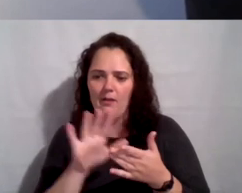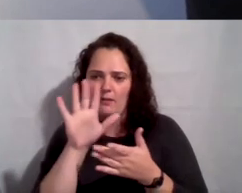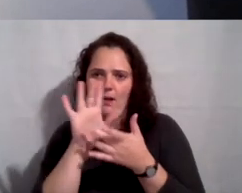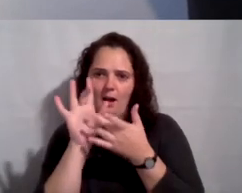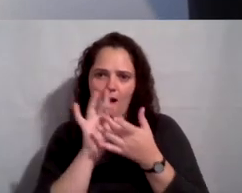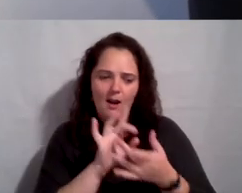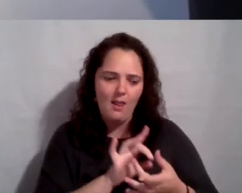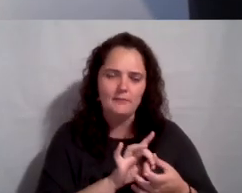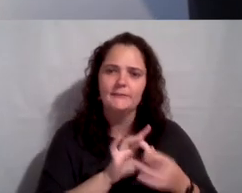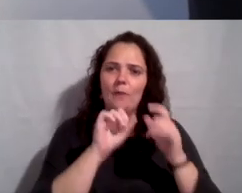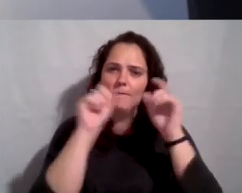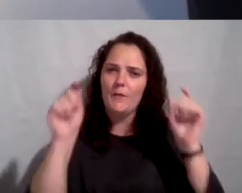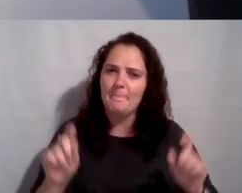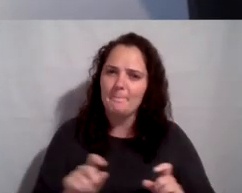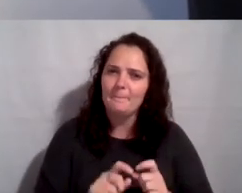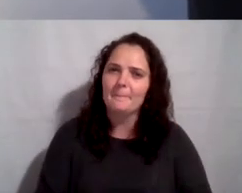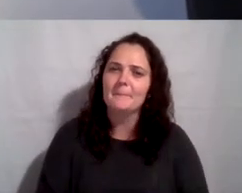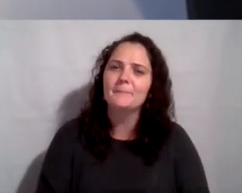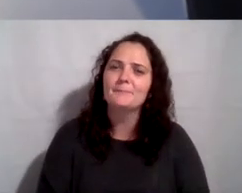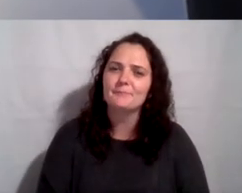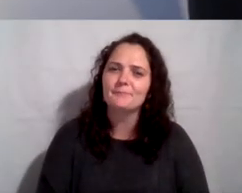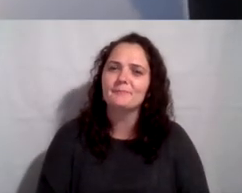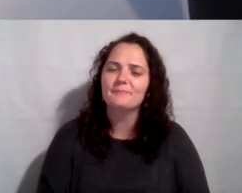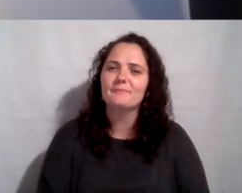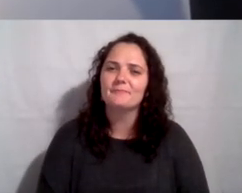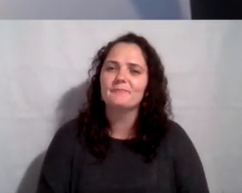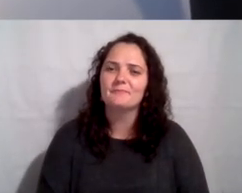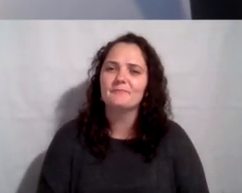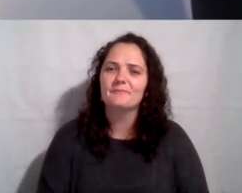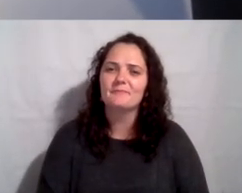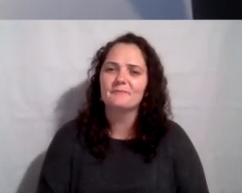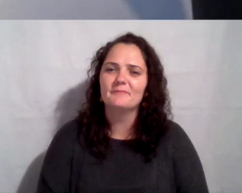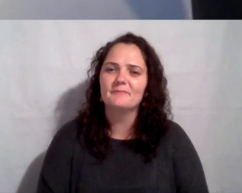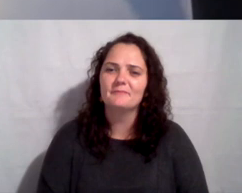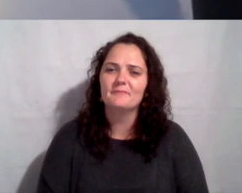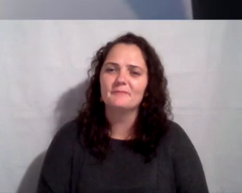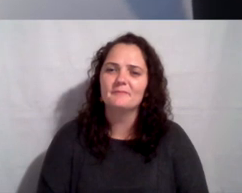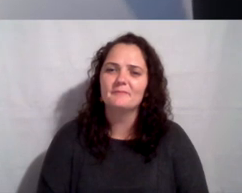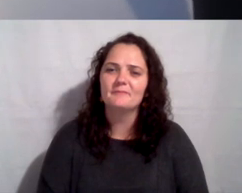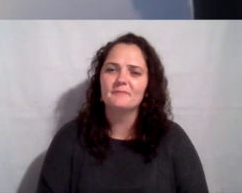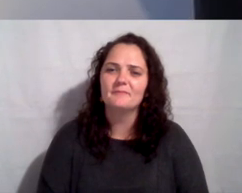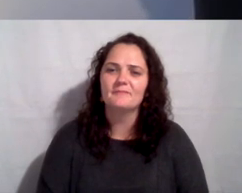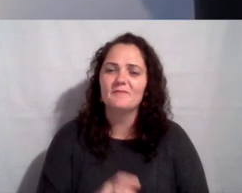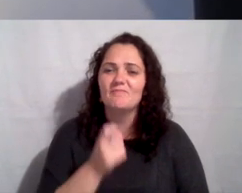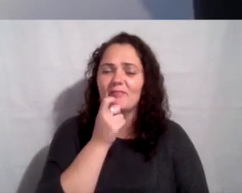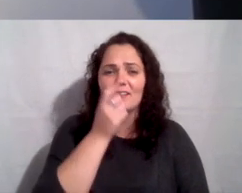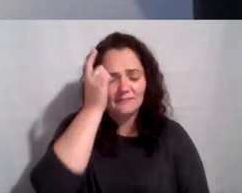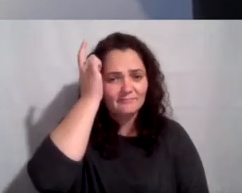all of your marks to that frame. Again try to be inventive, have a